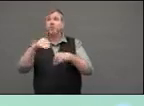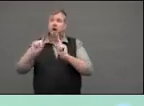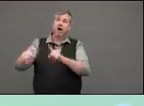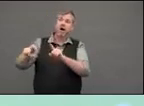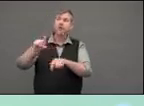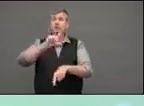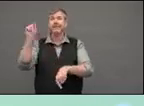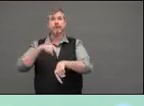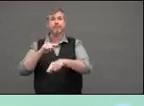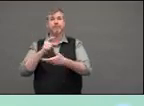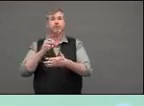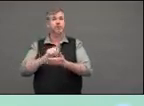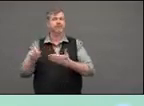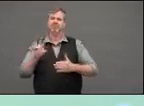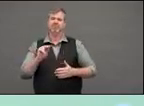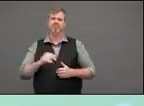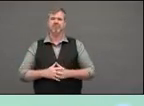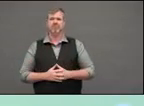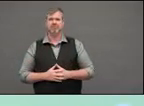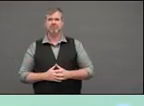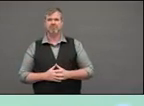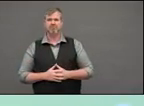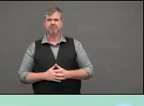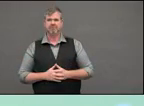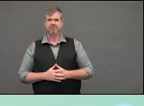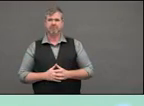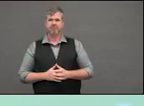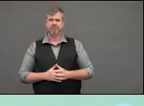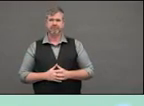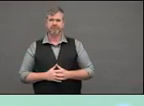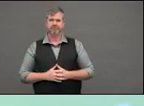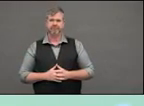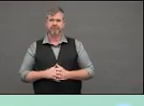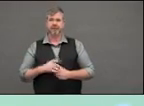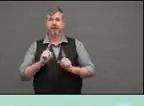go to the grocery store say oh i forget i forgot to get grab this